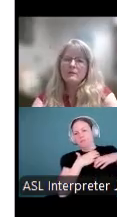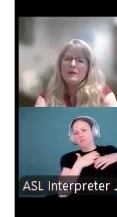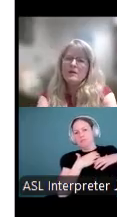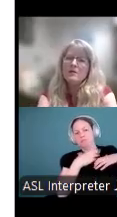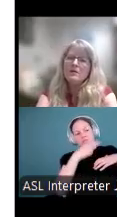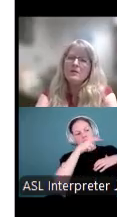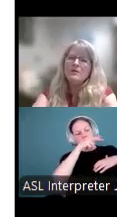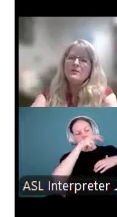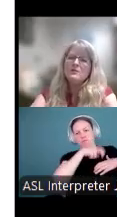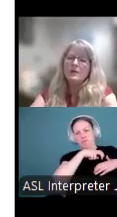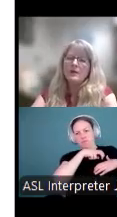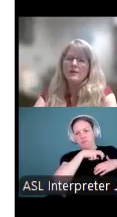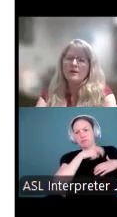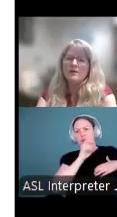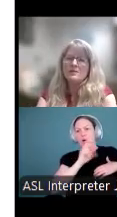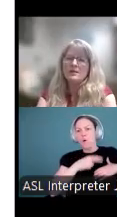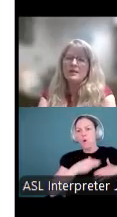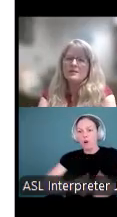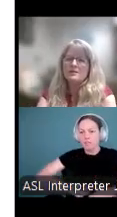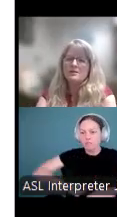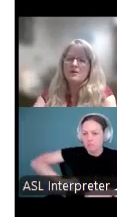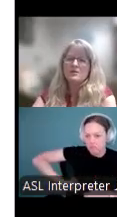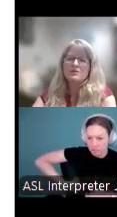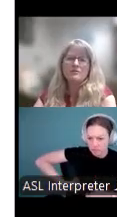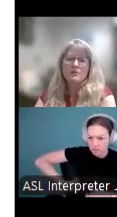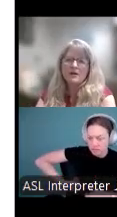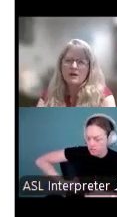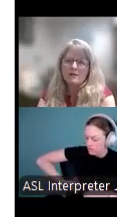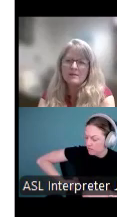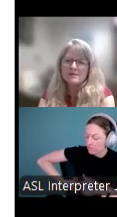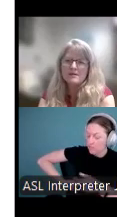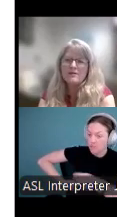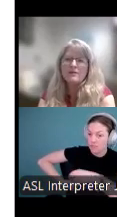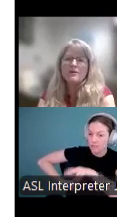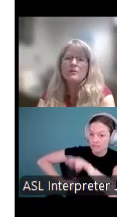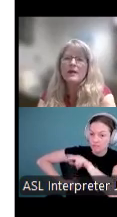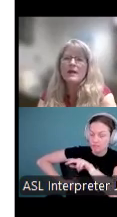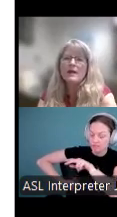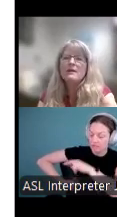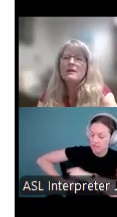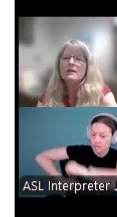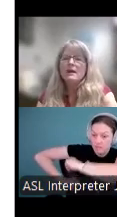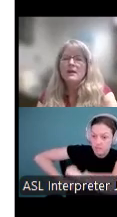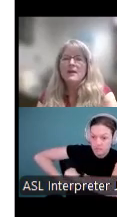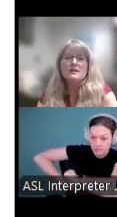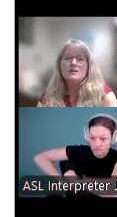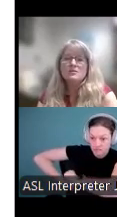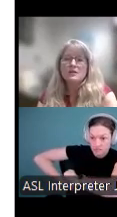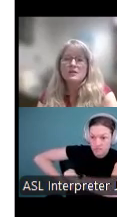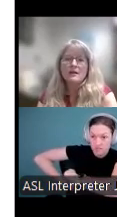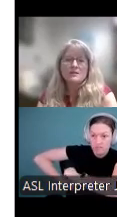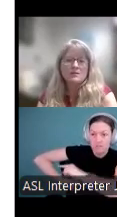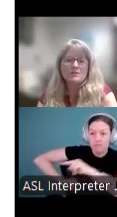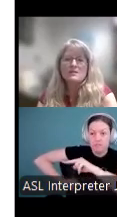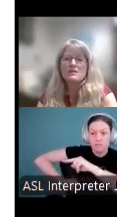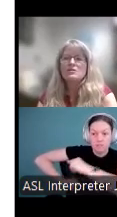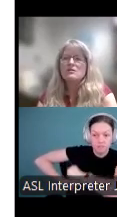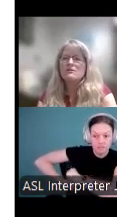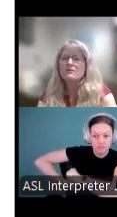football hold where their tummy is across your forearm is another good way, and that's actually an excellent position